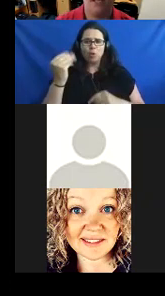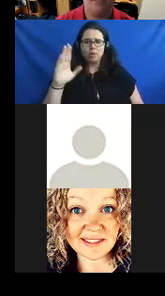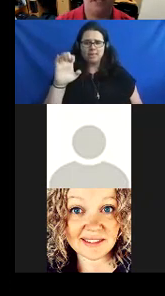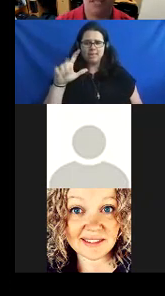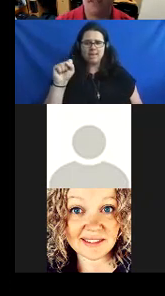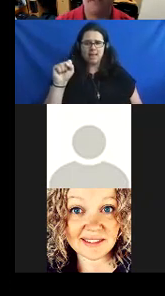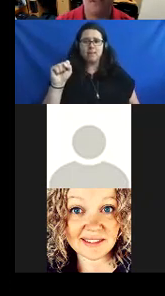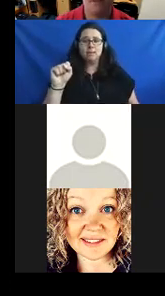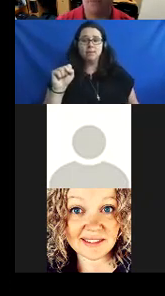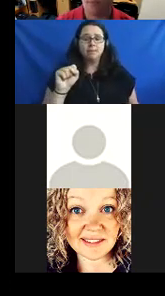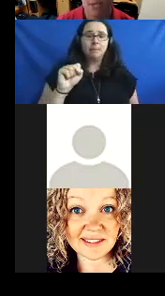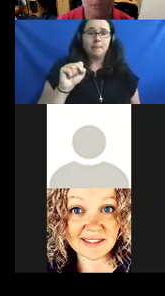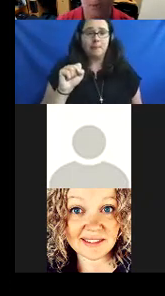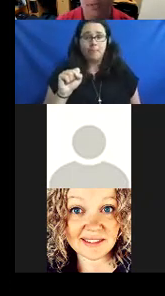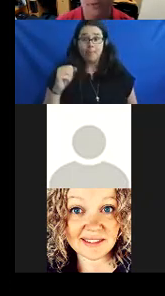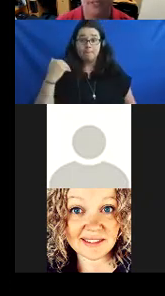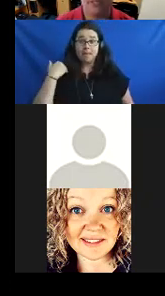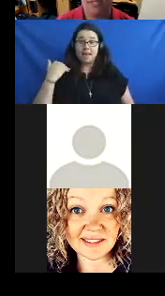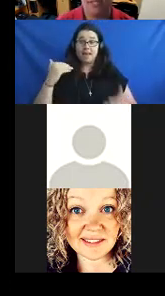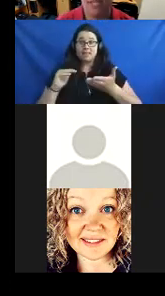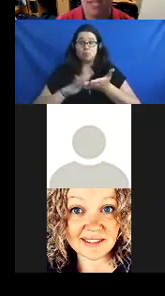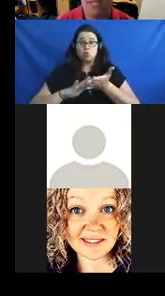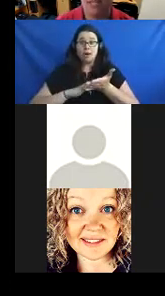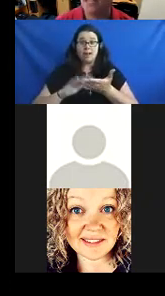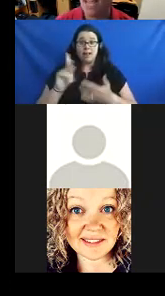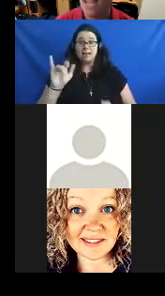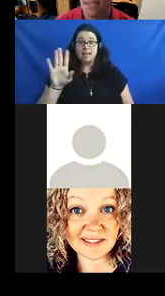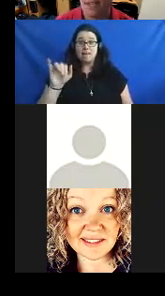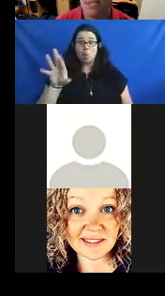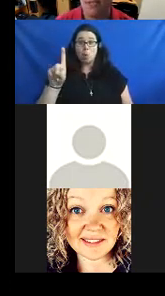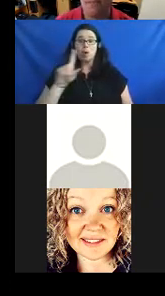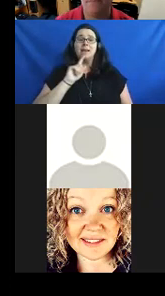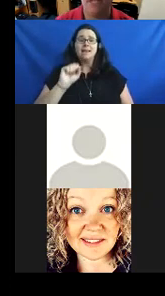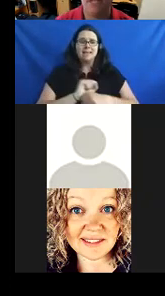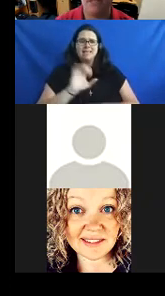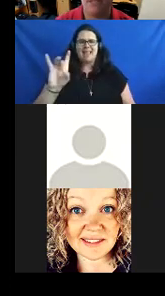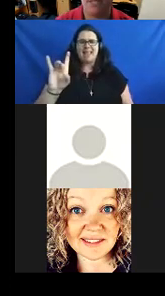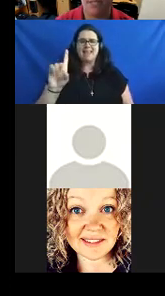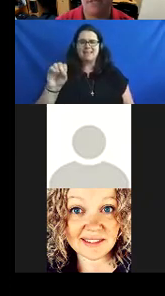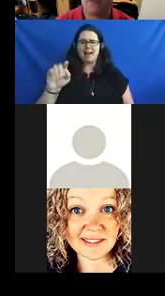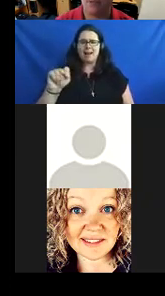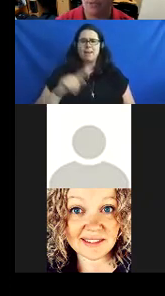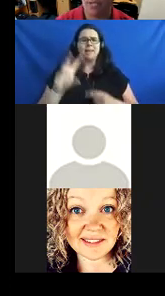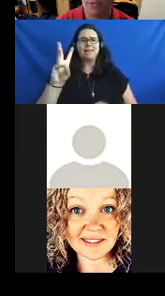IT DOES HAVE A BRAILLE KEYBOARD. IT IS 8-DOT, BUT IT'S THE 6 DOTS FOR THE BRAILLE CELL AND